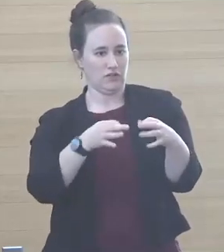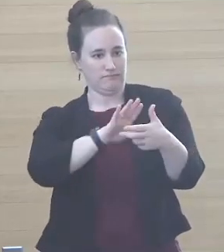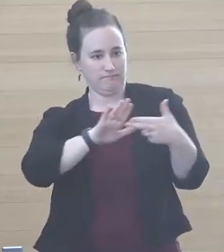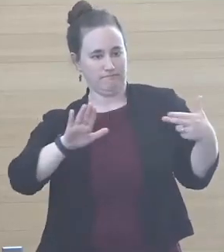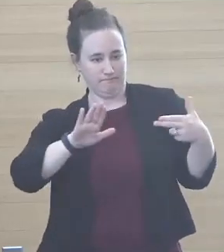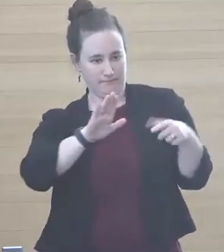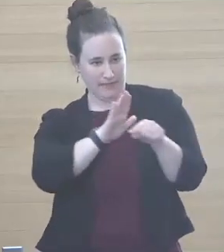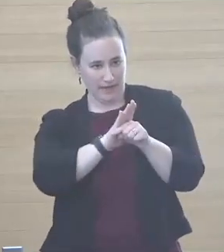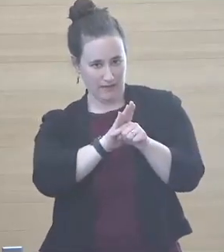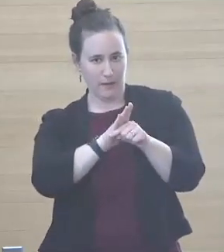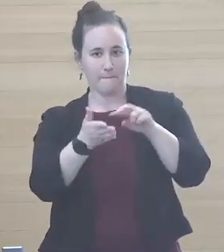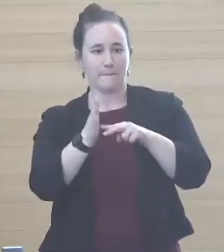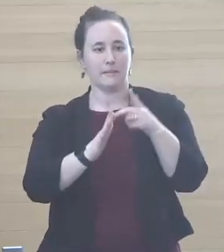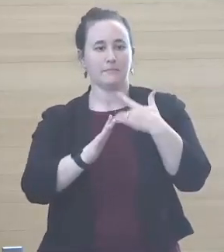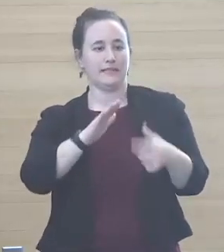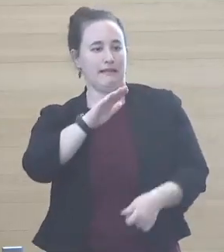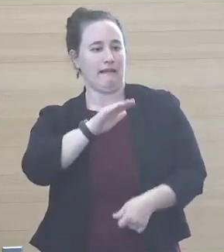Is the answer, Abraham Lincoln?